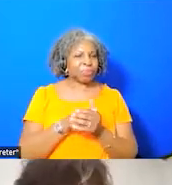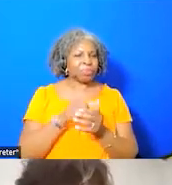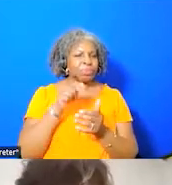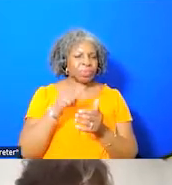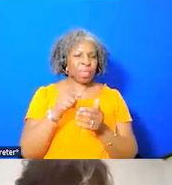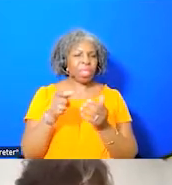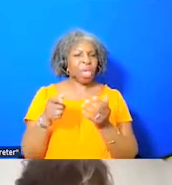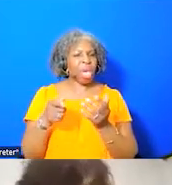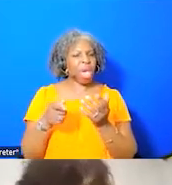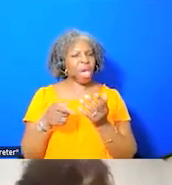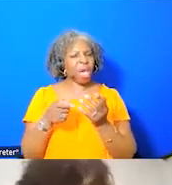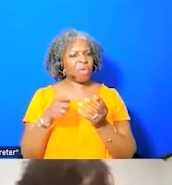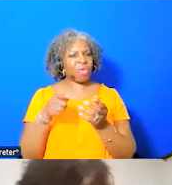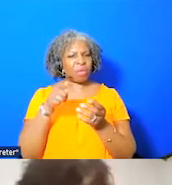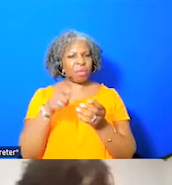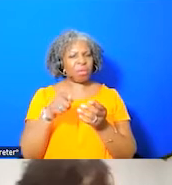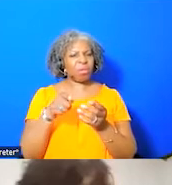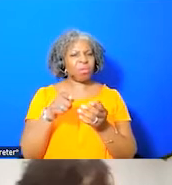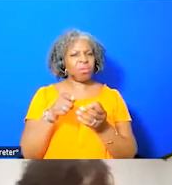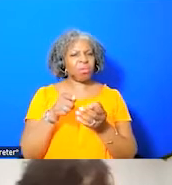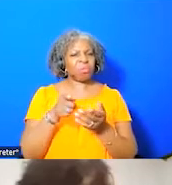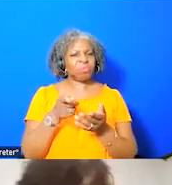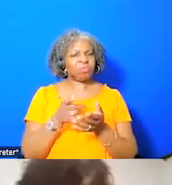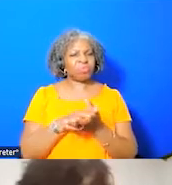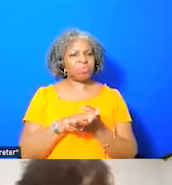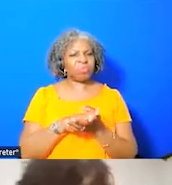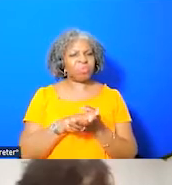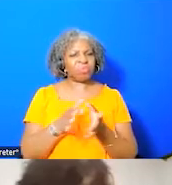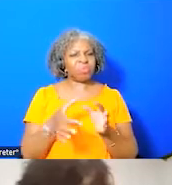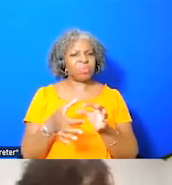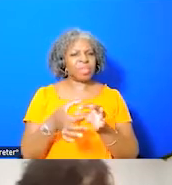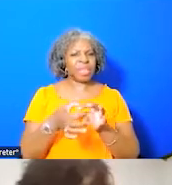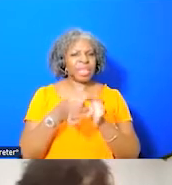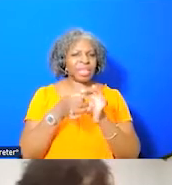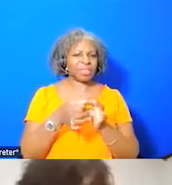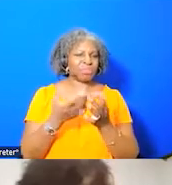that I do with Something & Son is around kind of experimental economies,